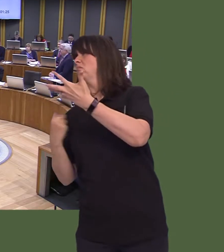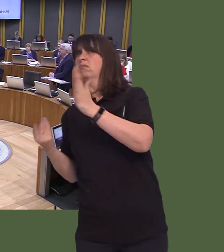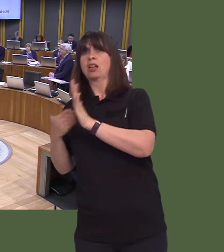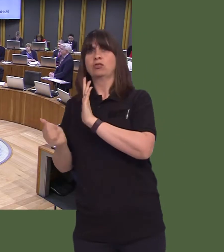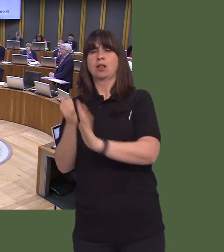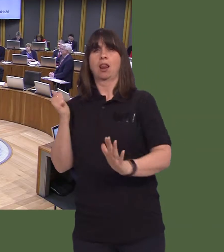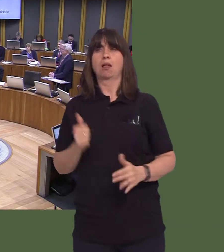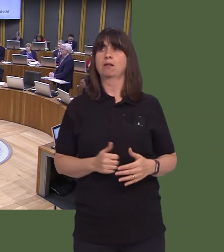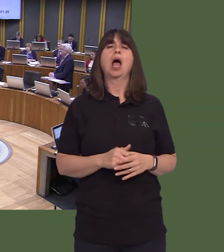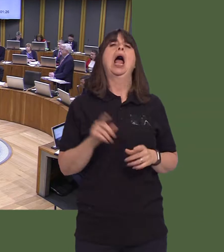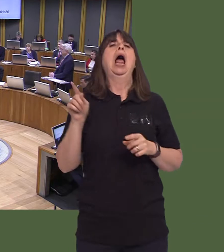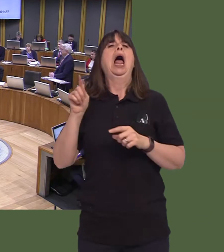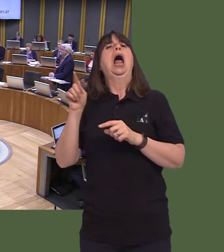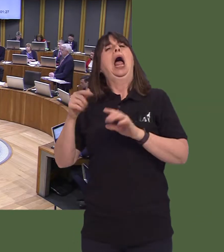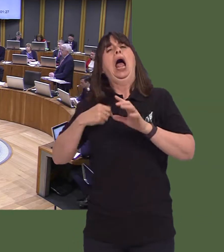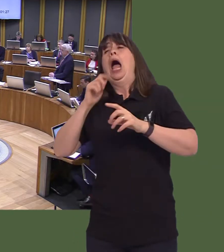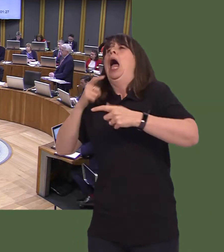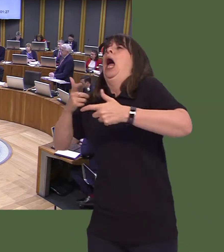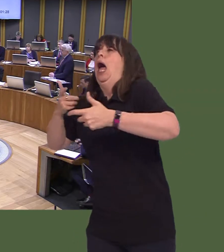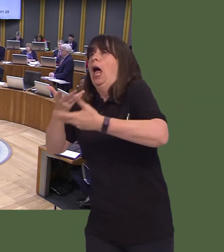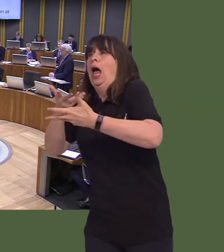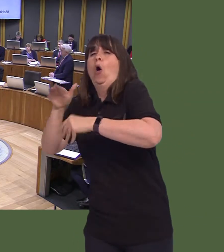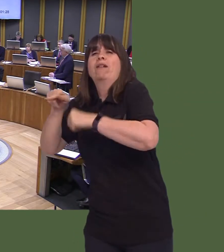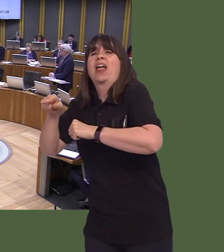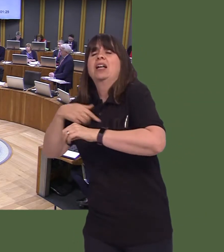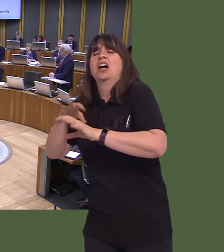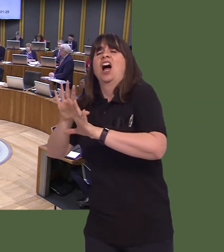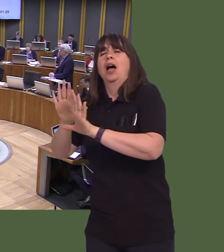going to pursue at this minute, but, to take the wider point that the First Minister has